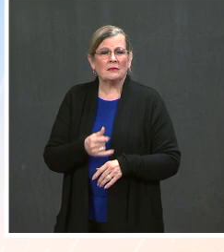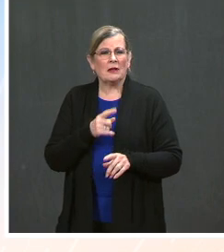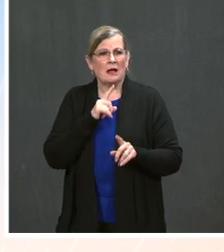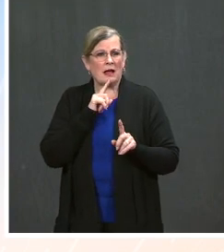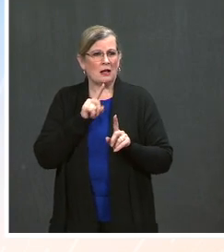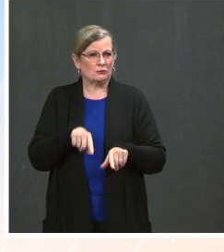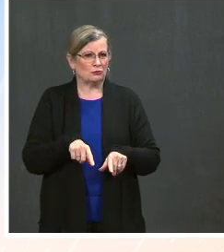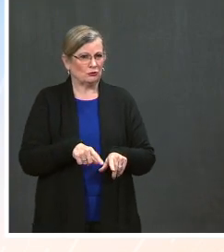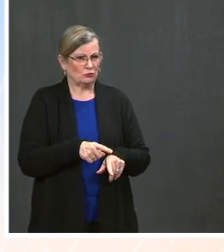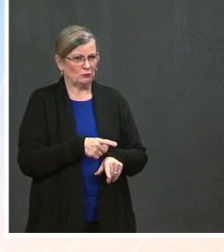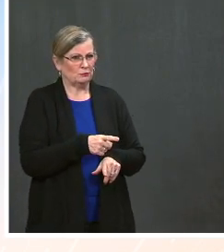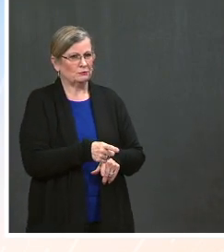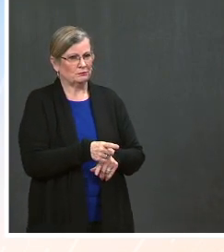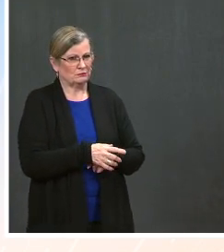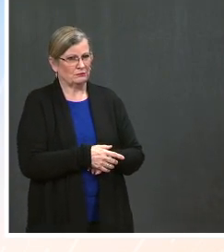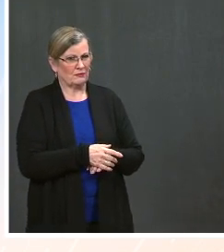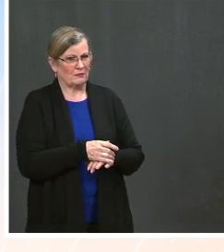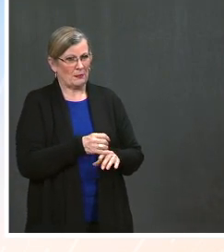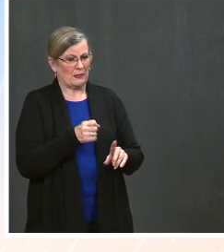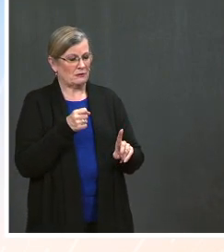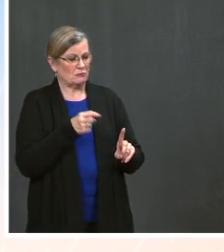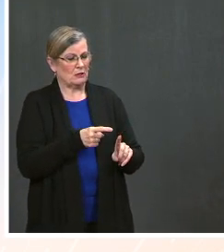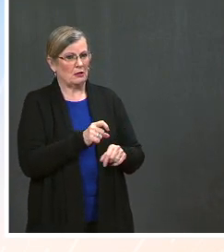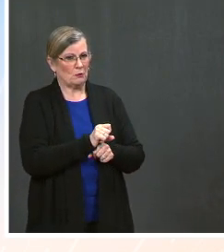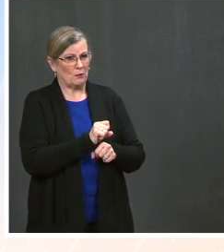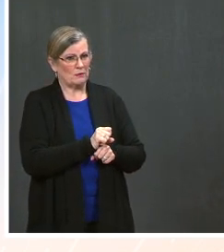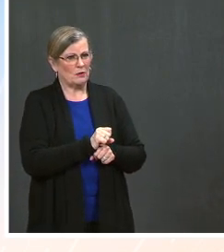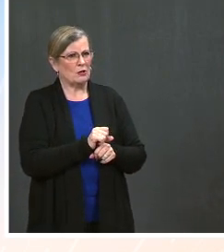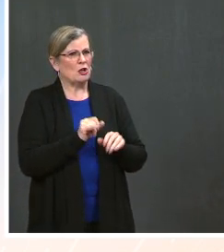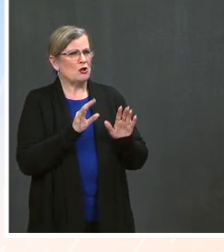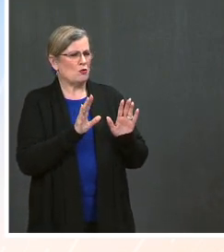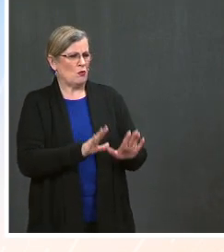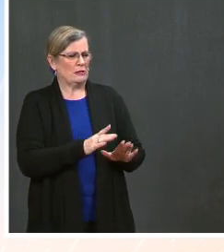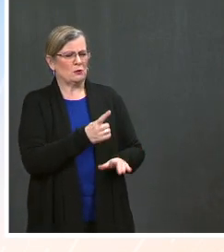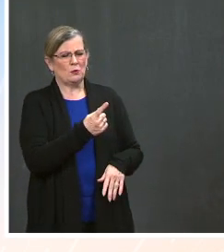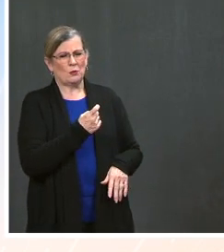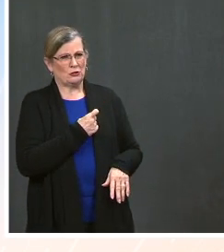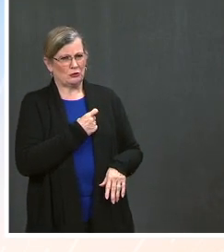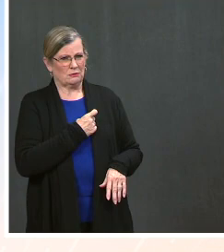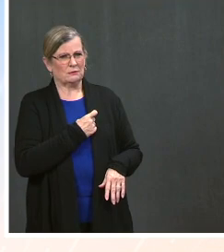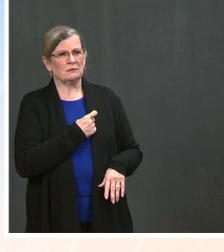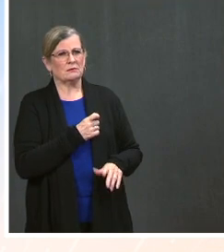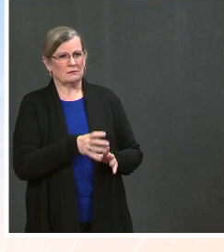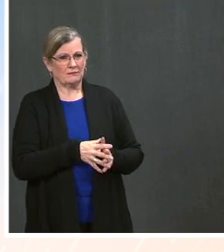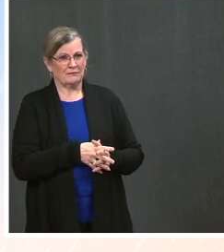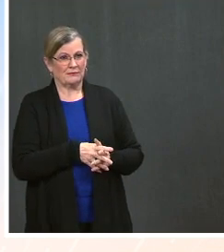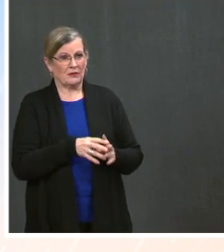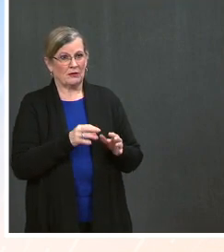I think that, again, it comes back to people feeling safe and comfortable. I don't mean to keep going back to "being the mayor of Boston,"